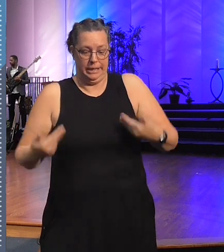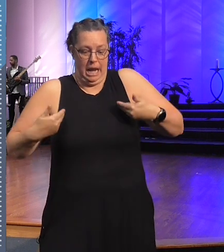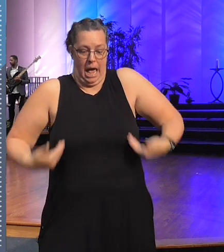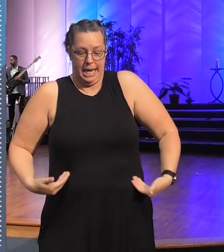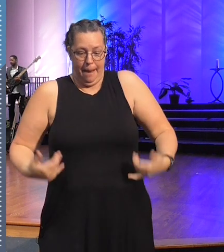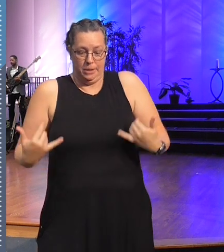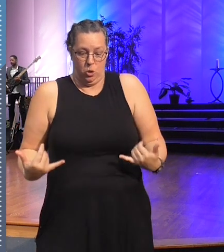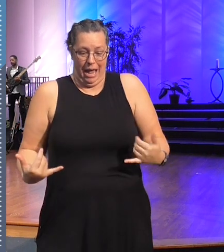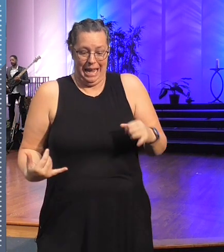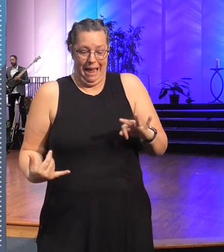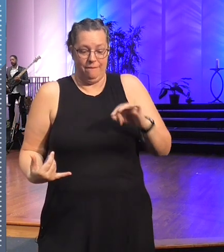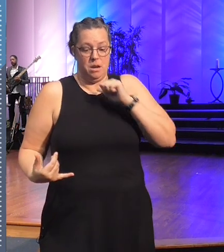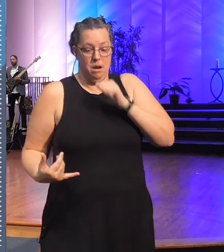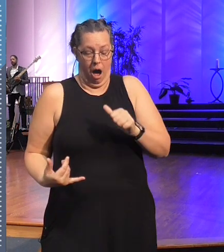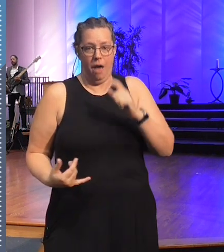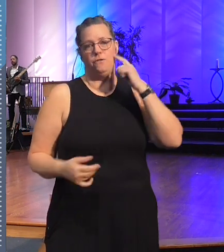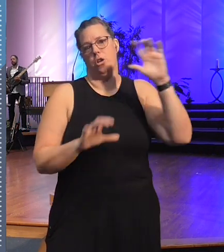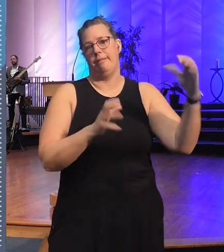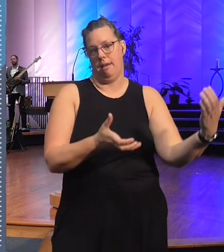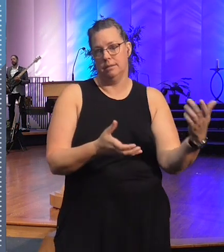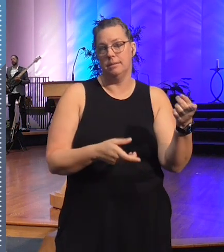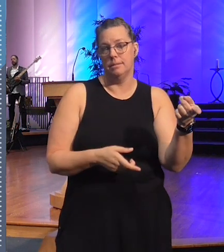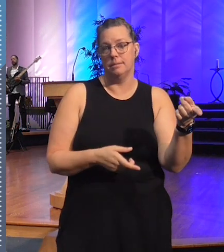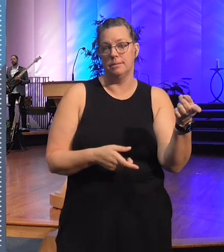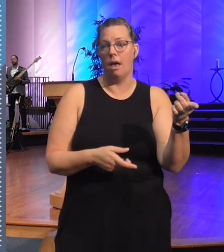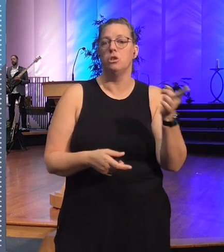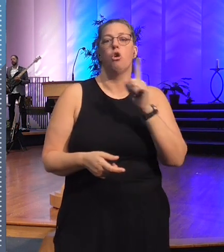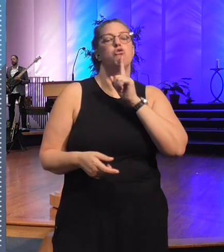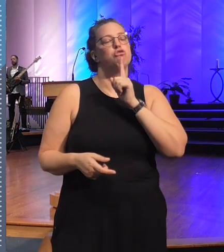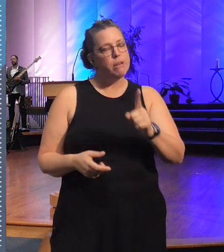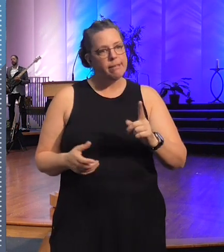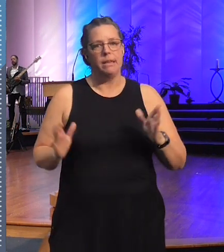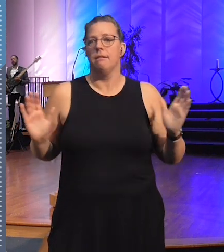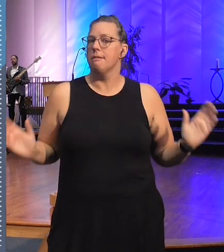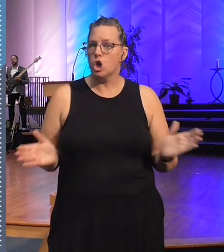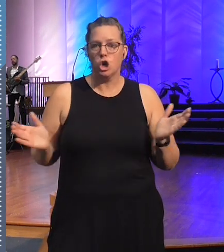my all high classes so I really encourage you to change your life sign up for a class I'm